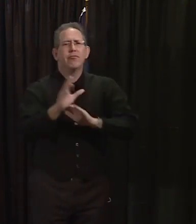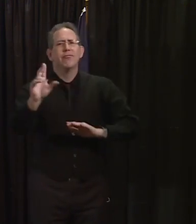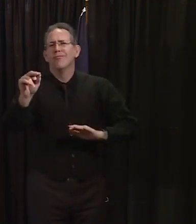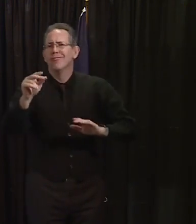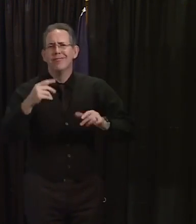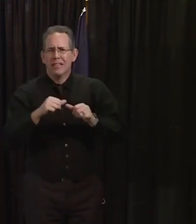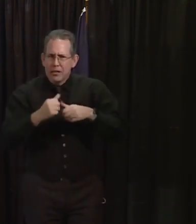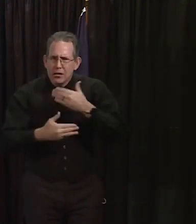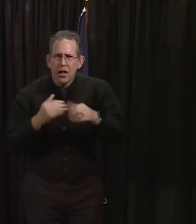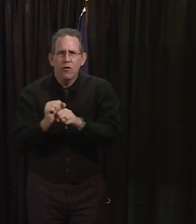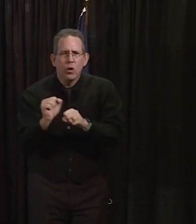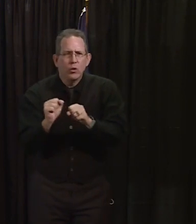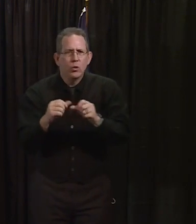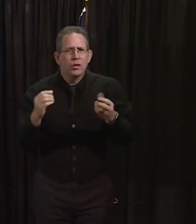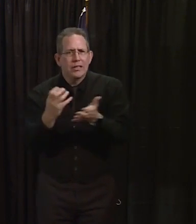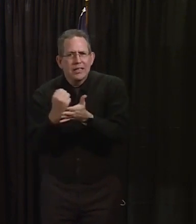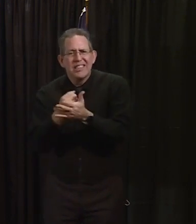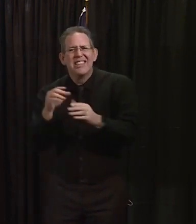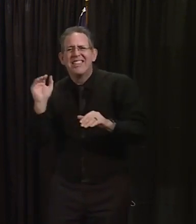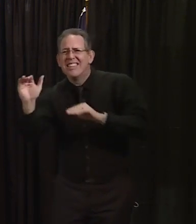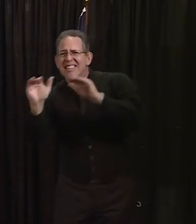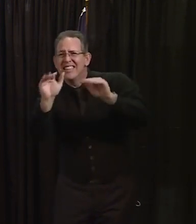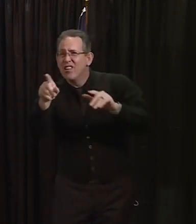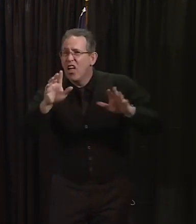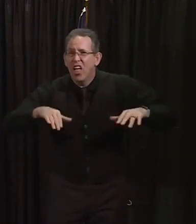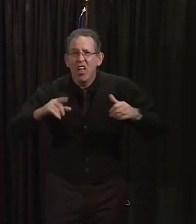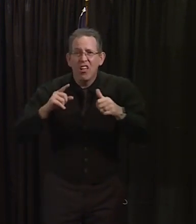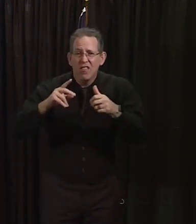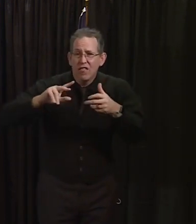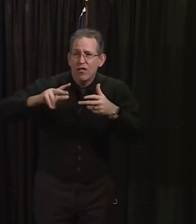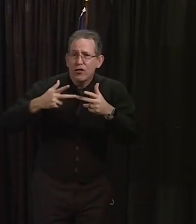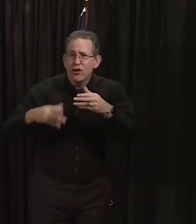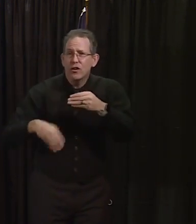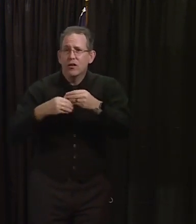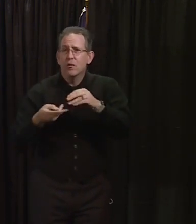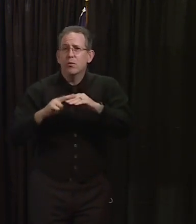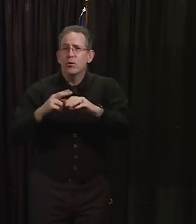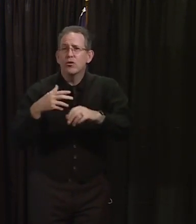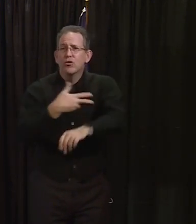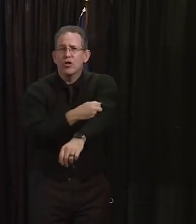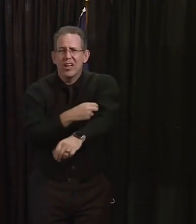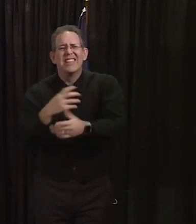you and your family. It's not too late anyone 12 and older is eligible,